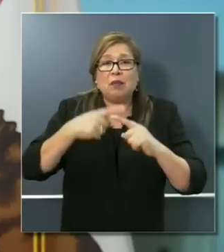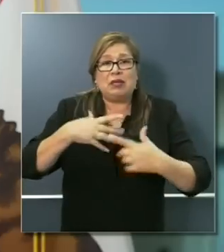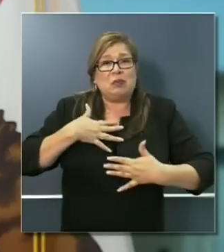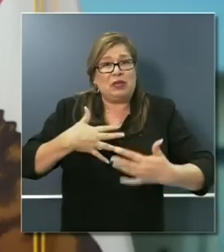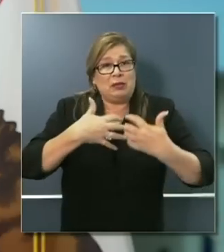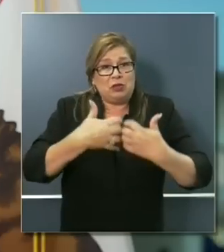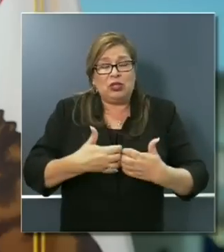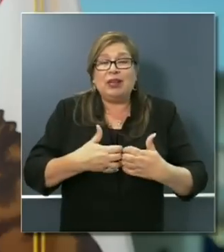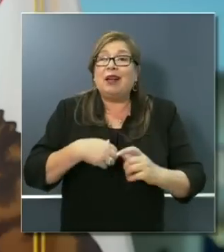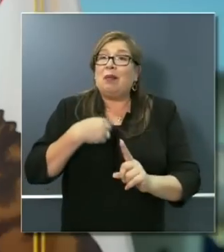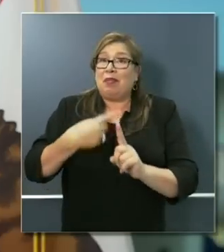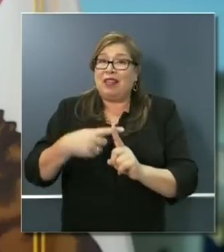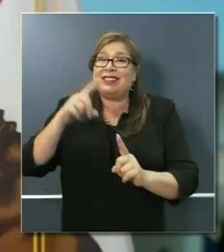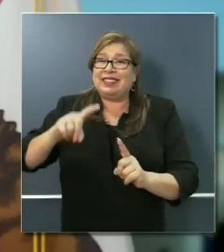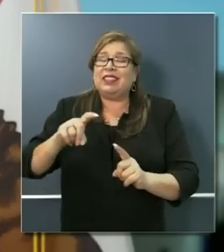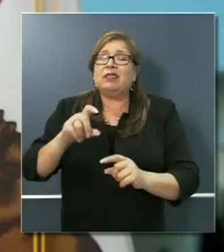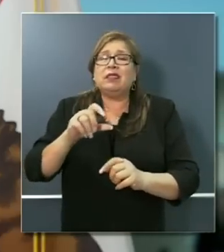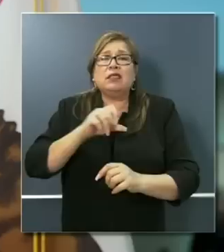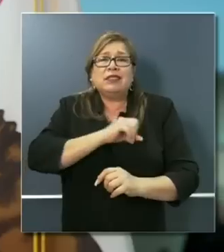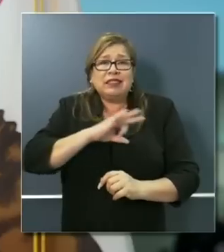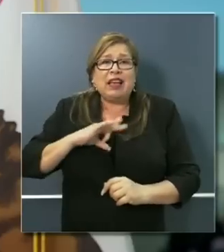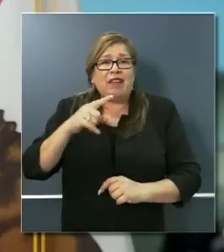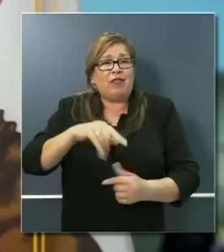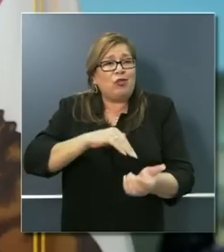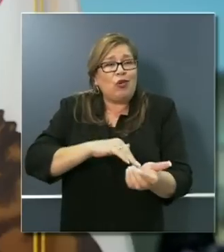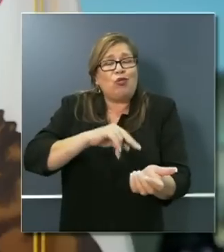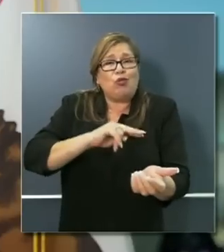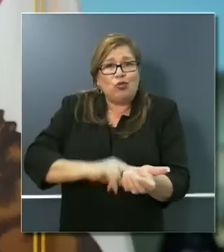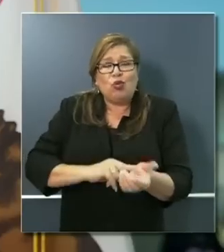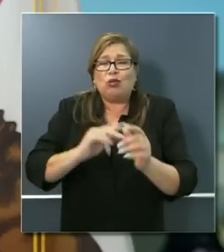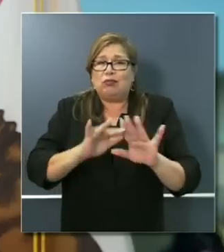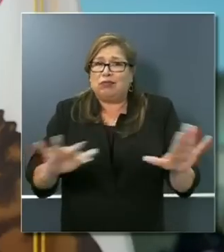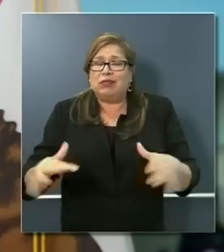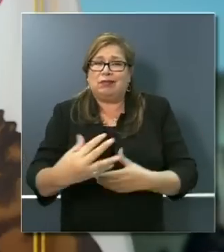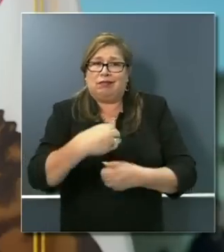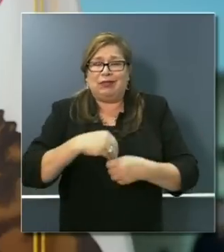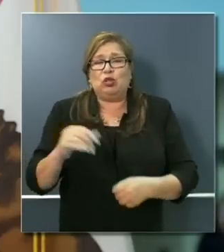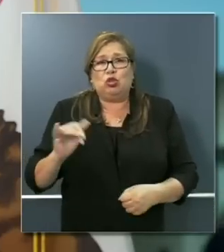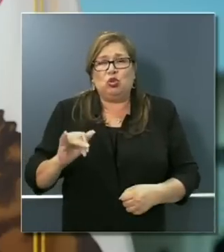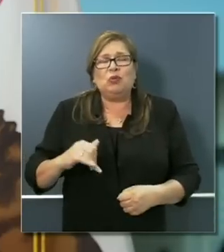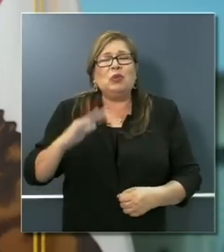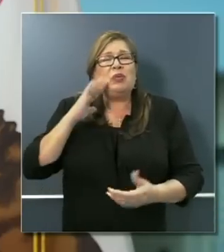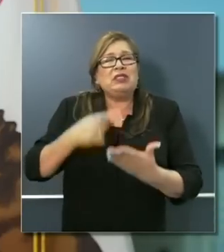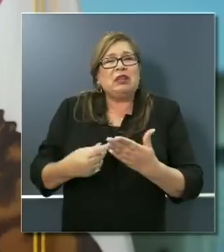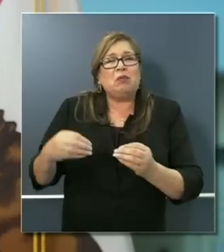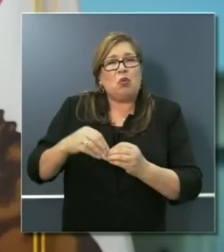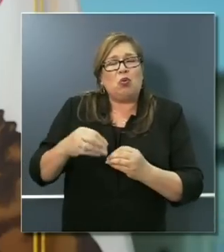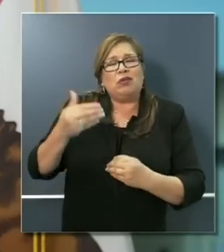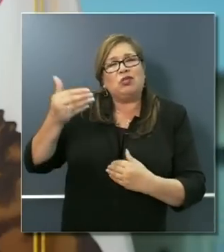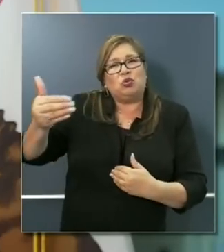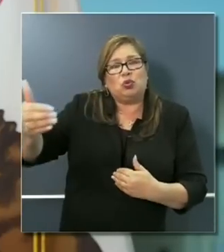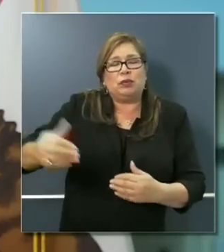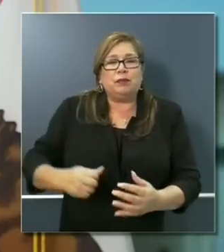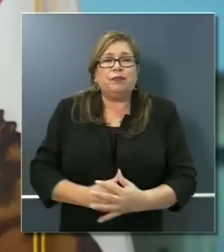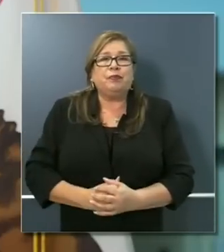ARE PREPARING TO MEET THAT, NOT JUST IN TERMS OF PHYSICAL NEEDS WITHIN THAT SYSTEM, BUT MAKING SURE WE HAVE APPROPRIATE